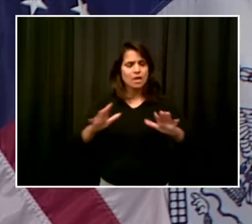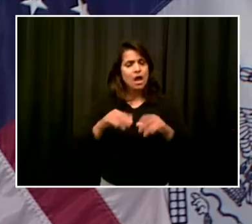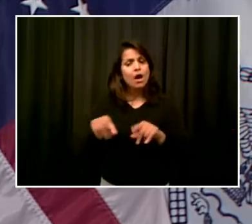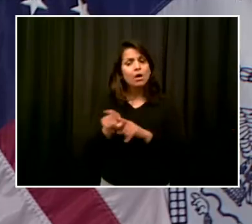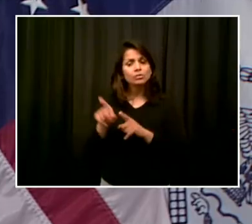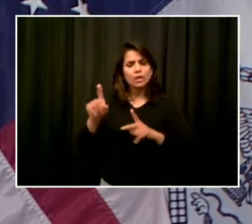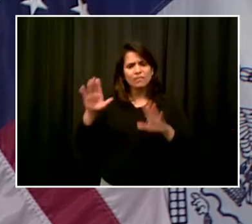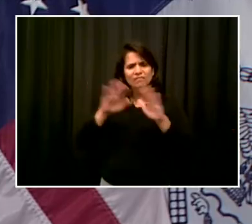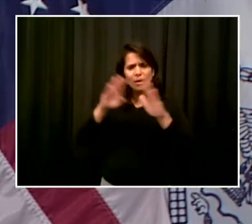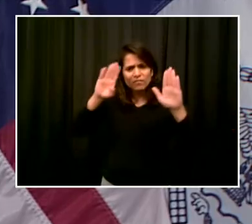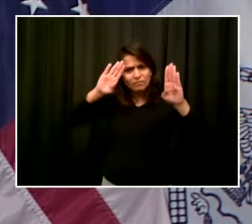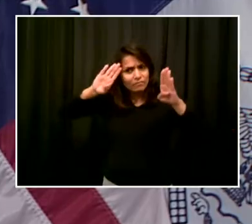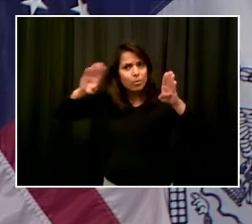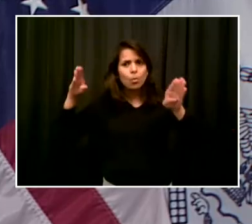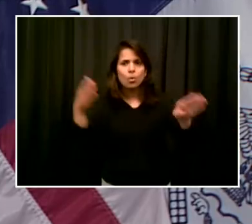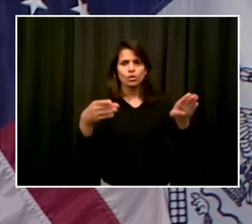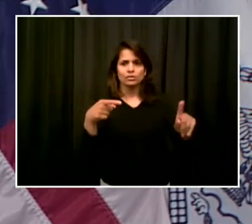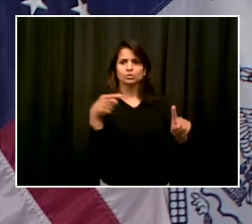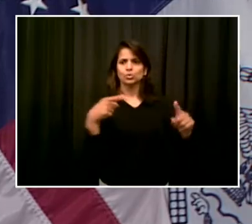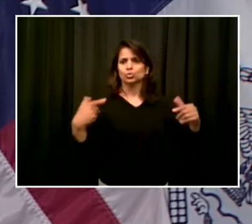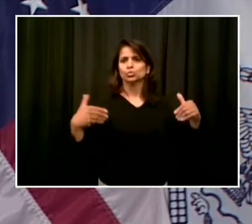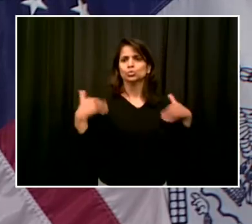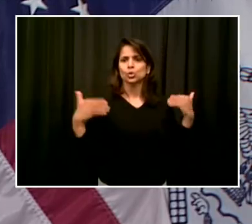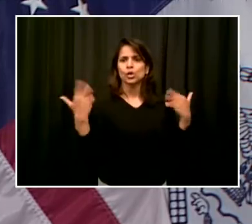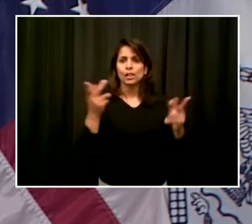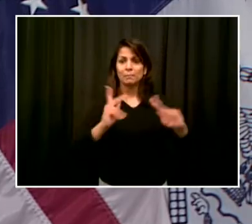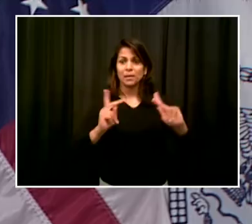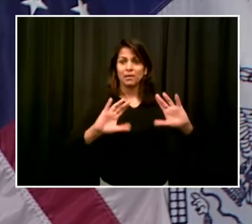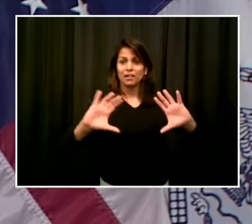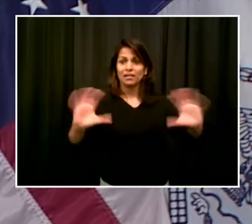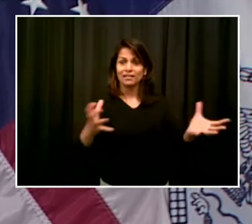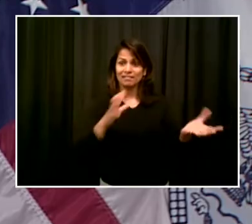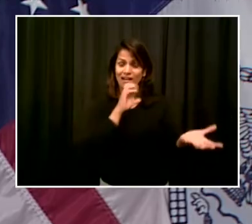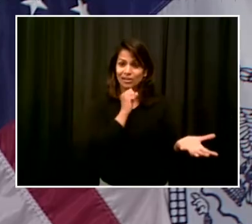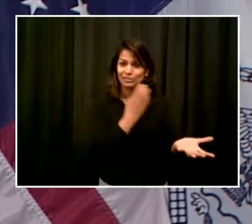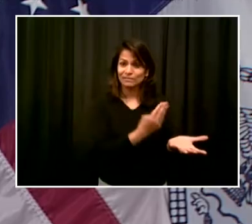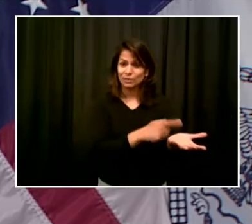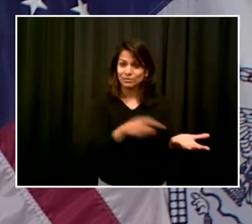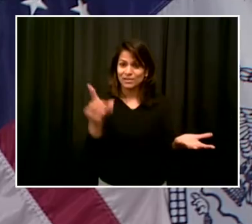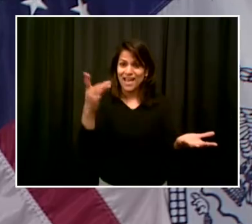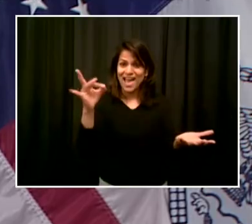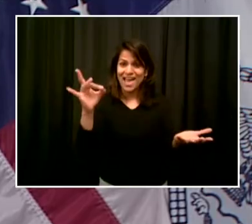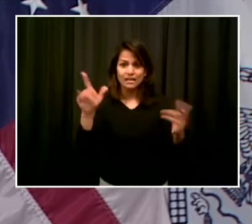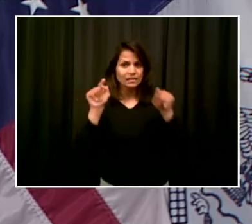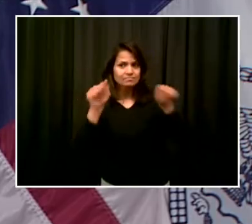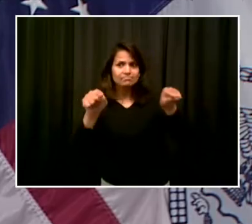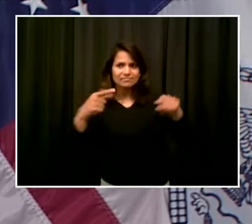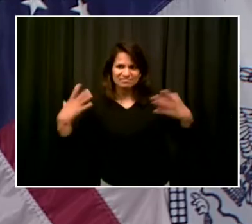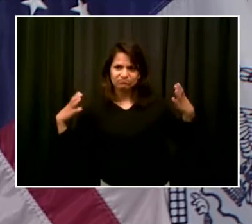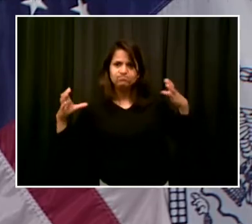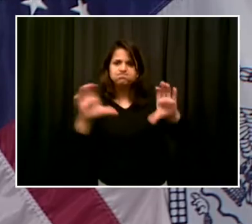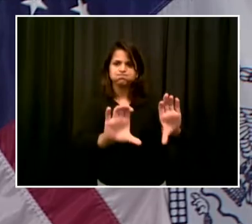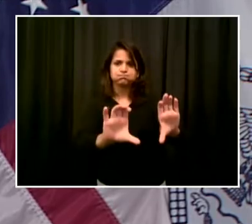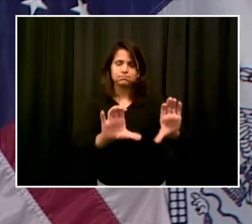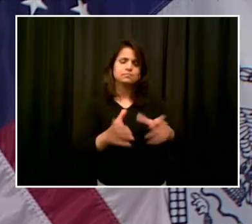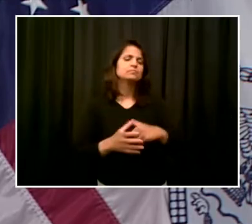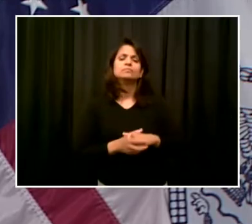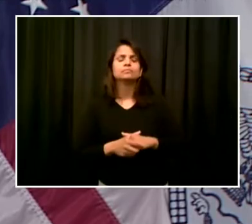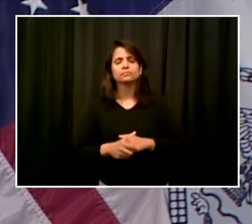EDRISTRIBUTE MONEY TO PROGRAMS AND SOCIAL SERVICES. WE WERE ABLE TO COME TOGETHER